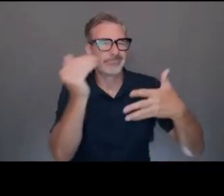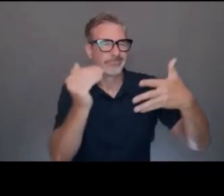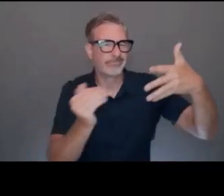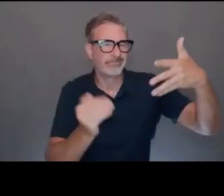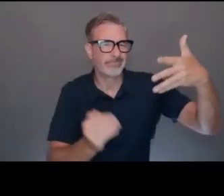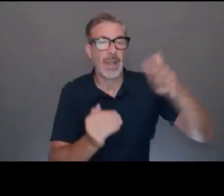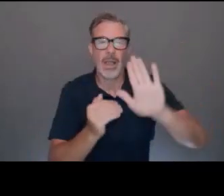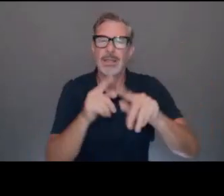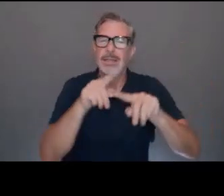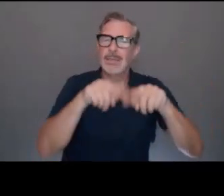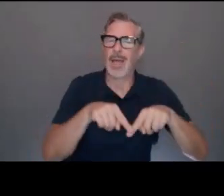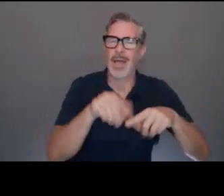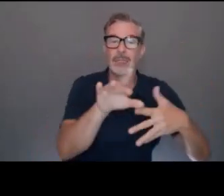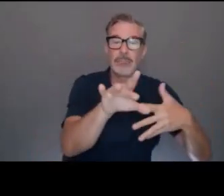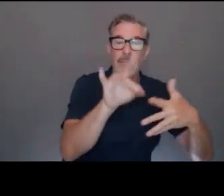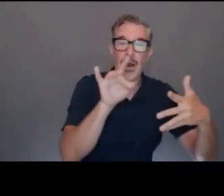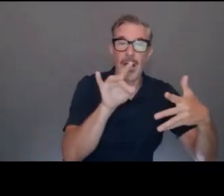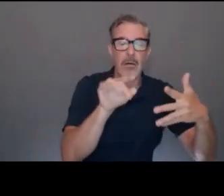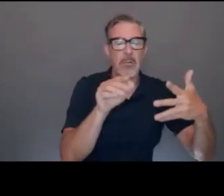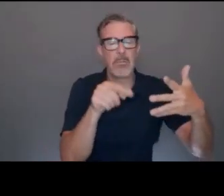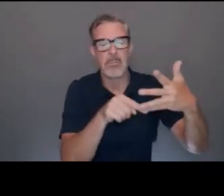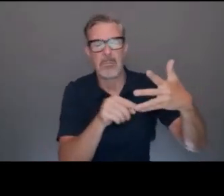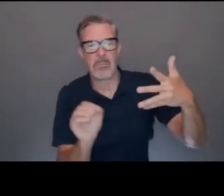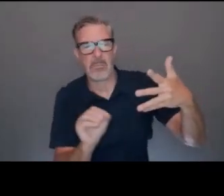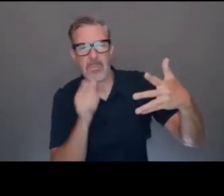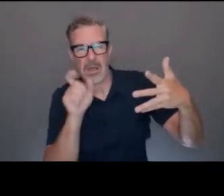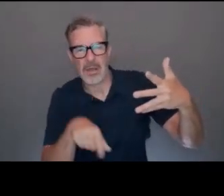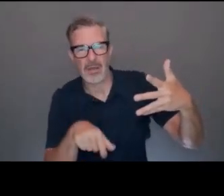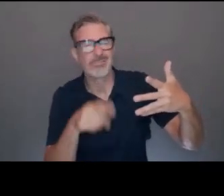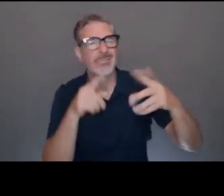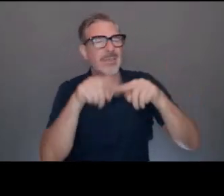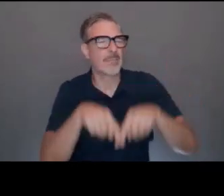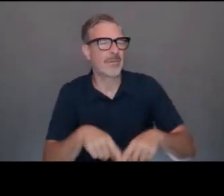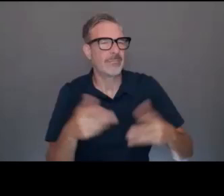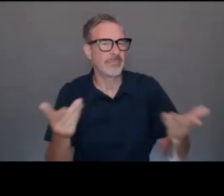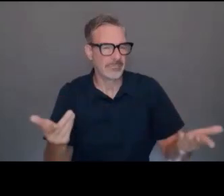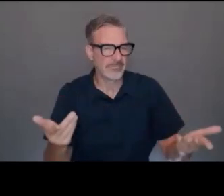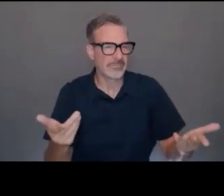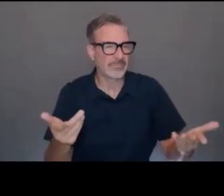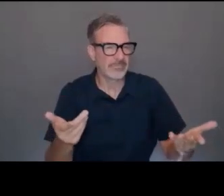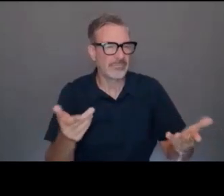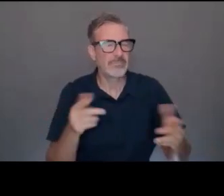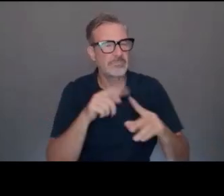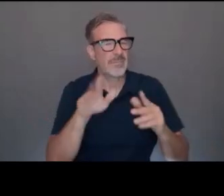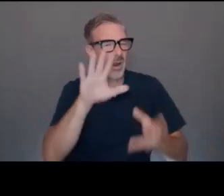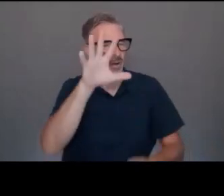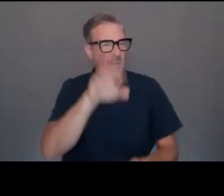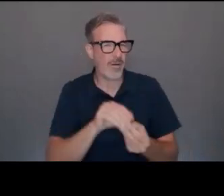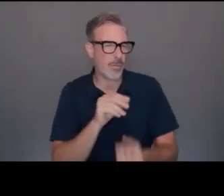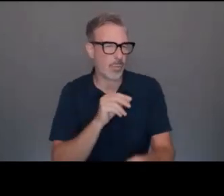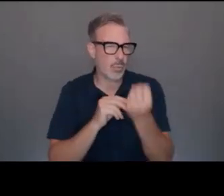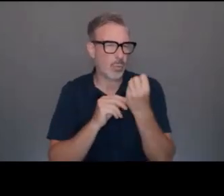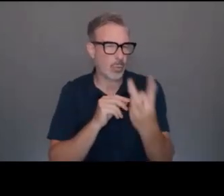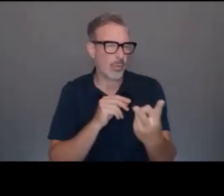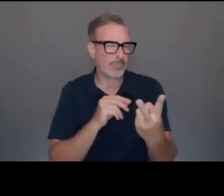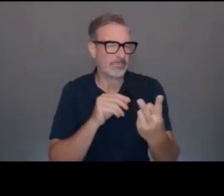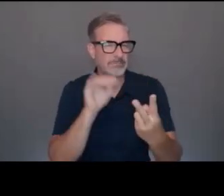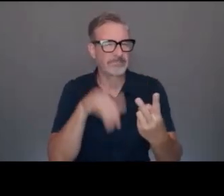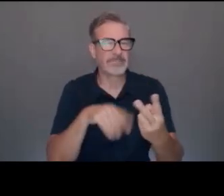select, and of course, will change with other programs they might be applying to at Canada Council.